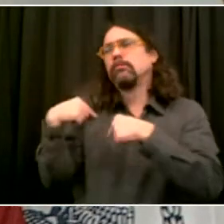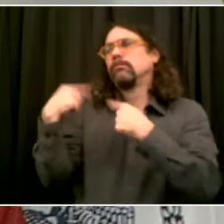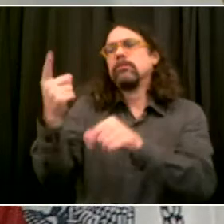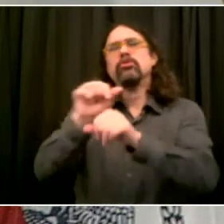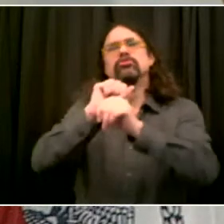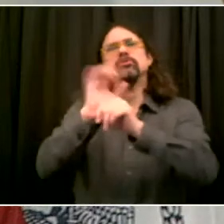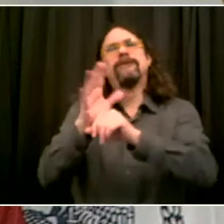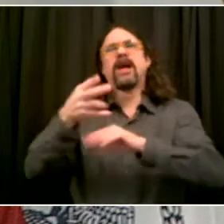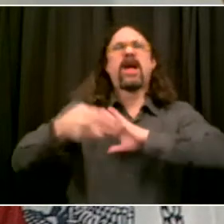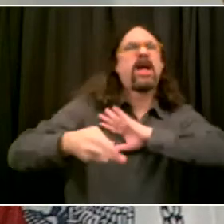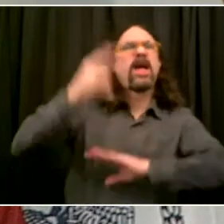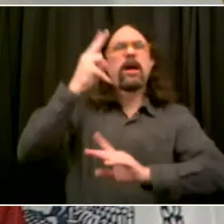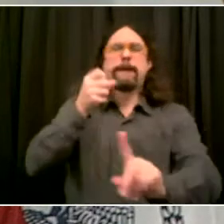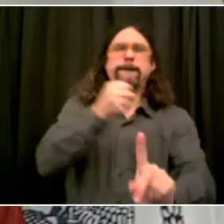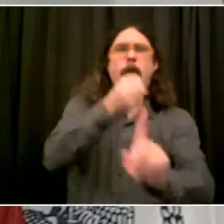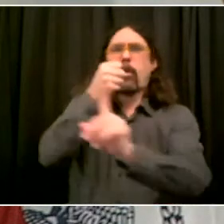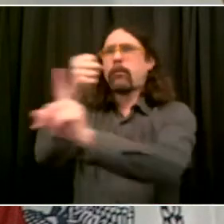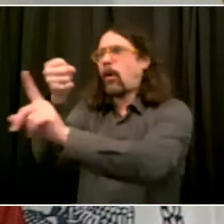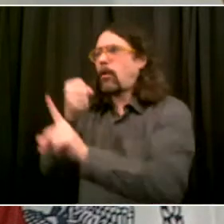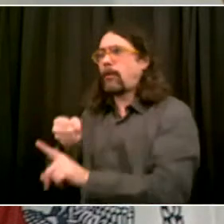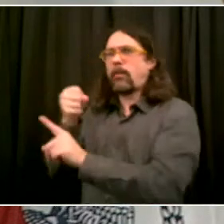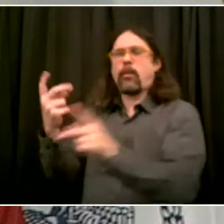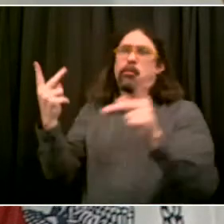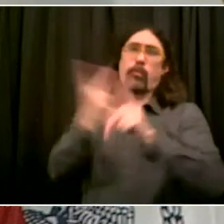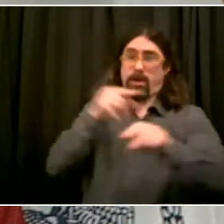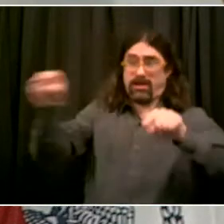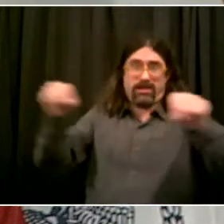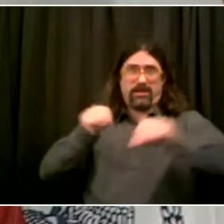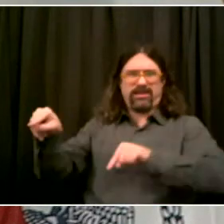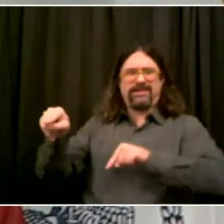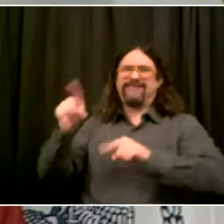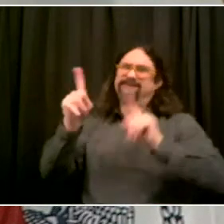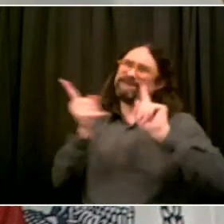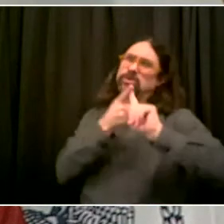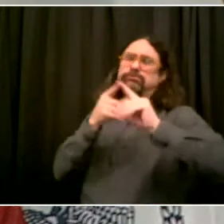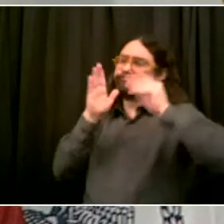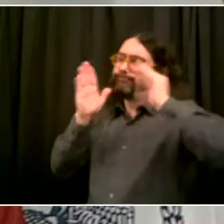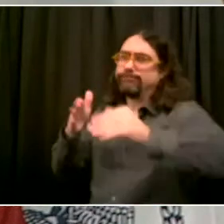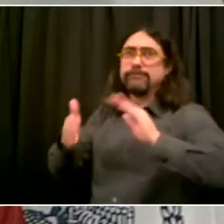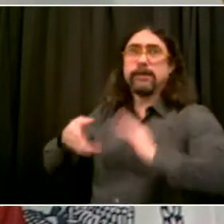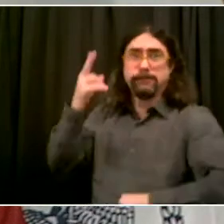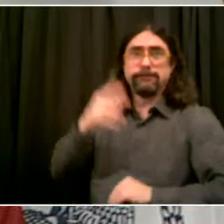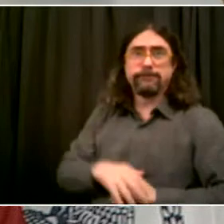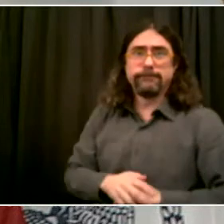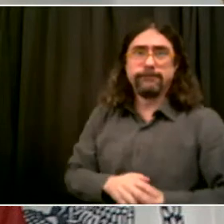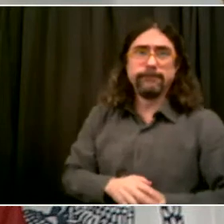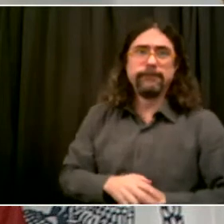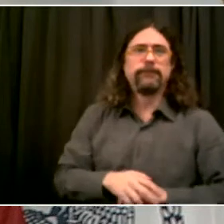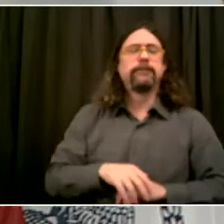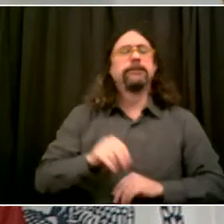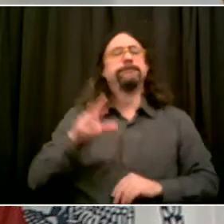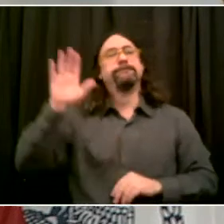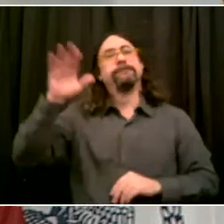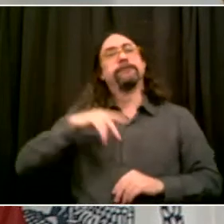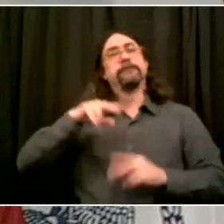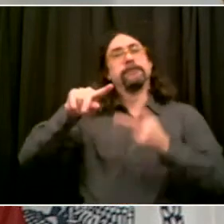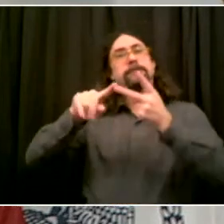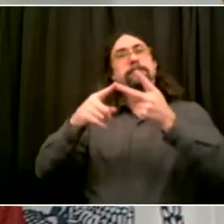IMPACTED. GO AHEAD. DO YOU HAVE ANY UPDATE AS TO WHEN WE MIGHT BE SEEING THE